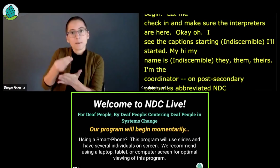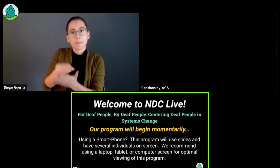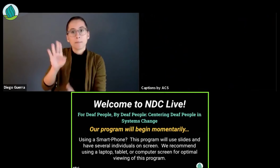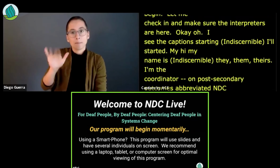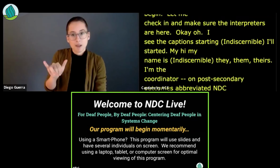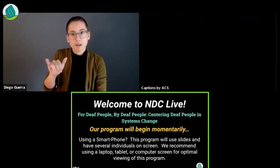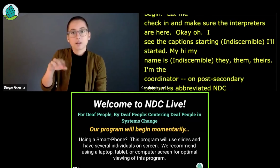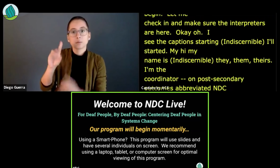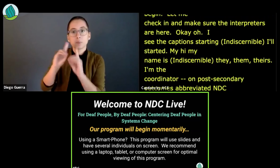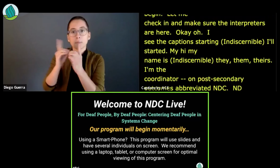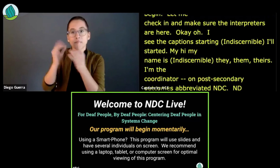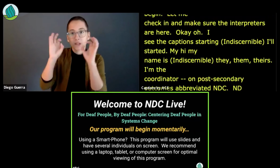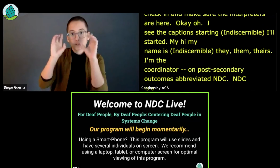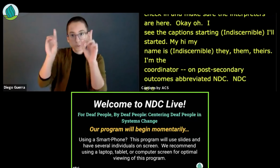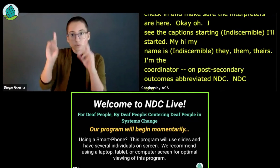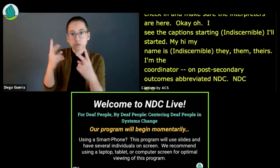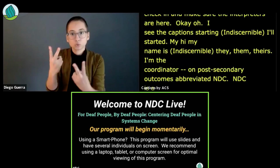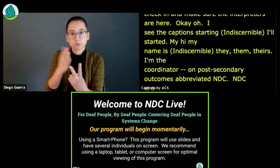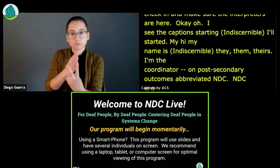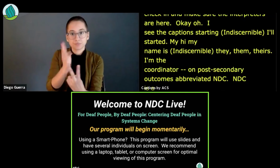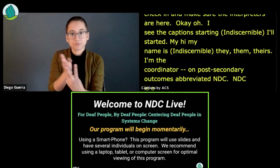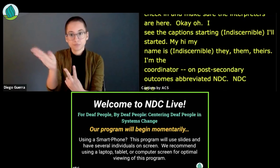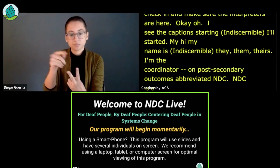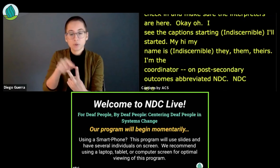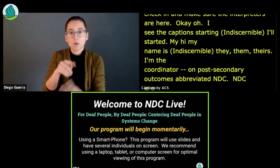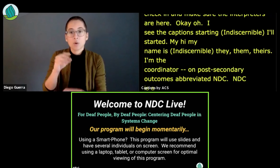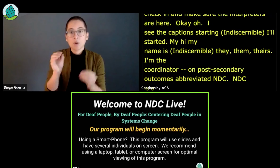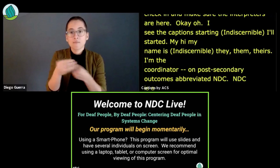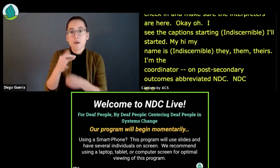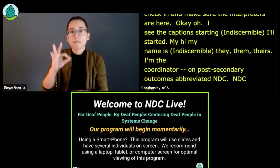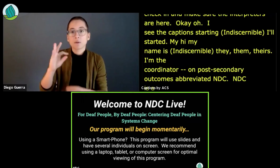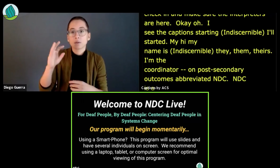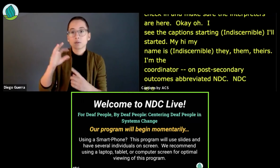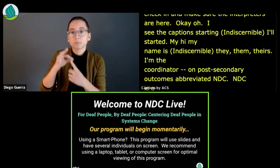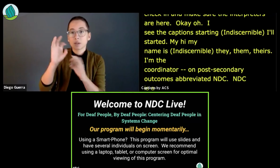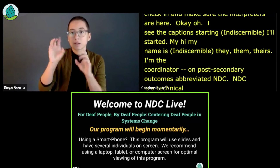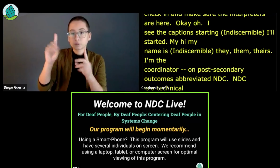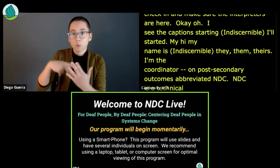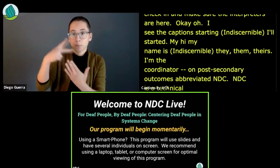funded by the Department of Education's Office of Special